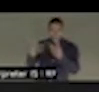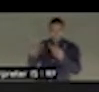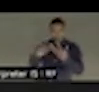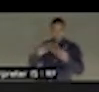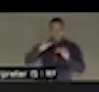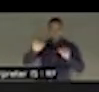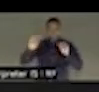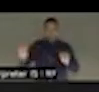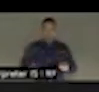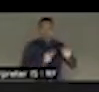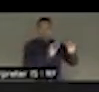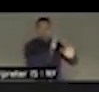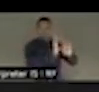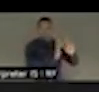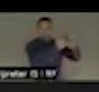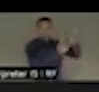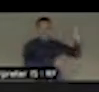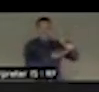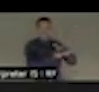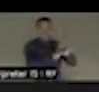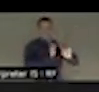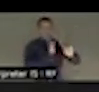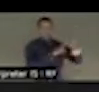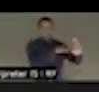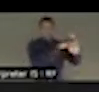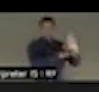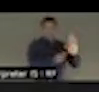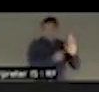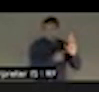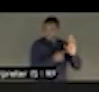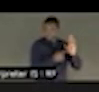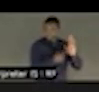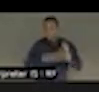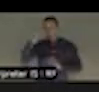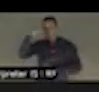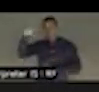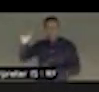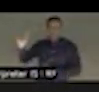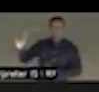feedback on the accessibility or inaccessibility of the websites and apps.